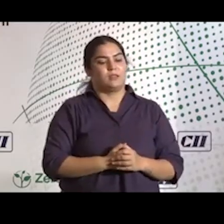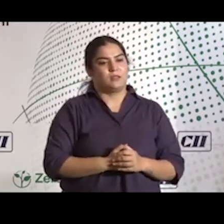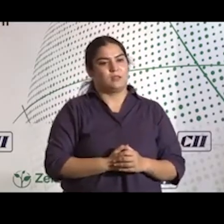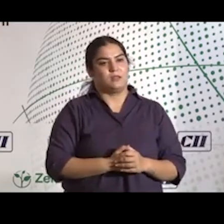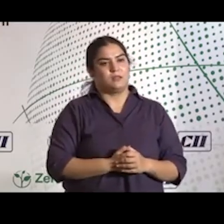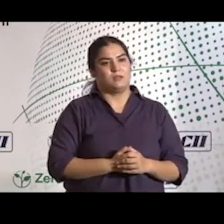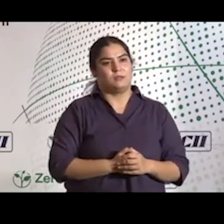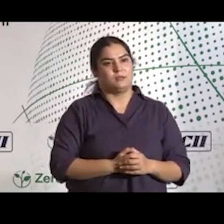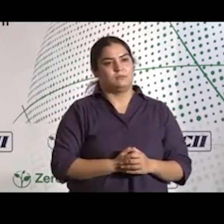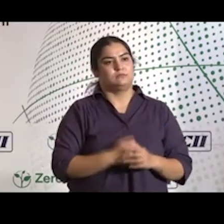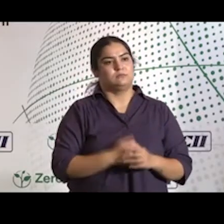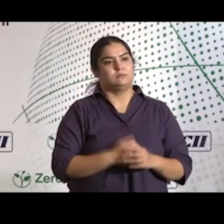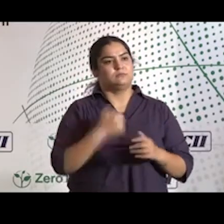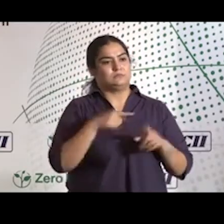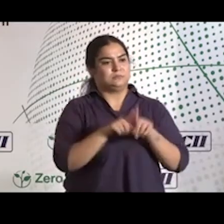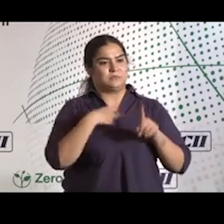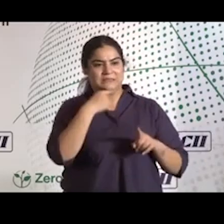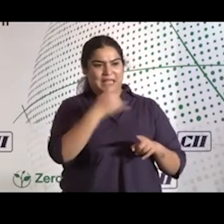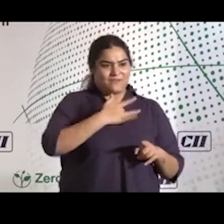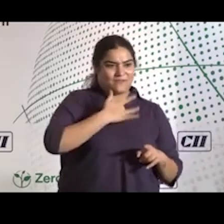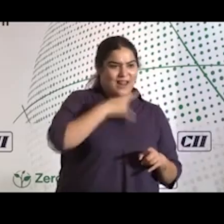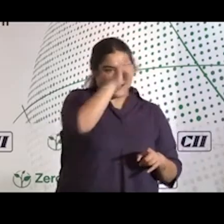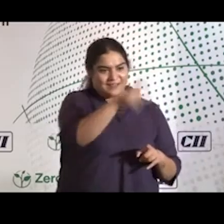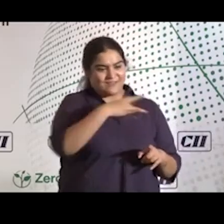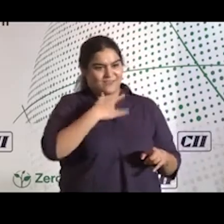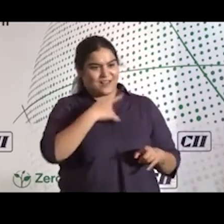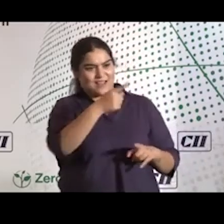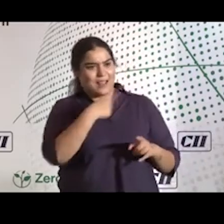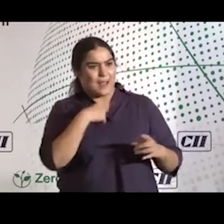almost contingency the ceiling people, I was talking to the start startups